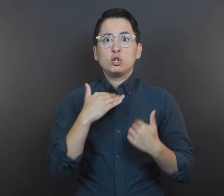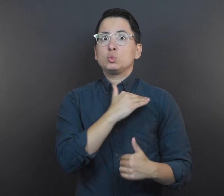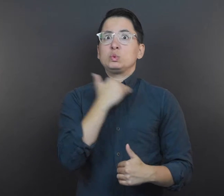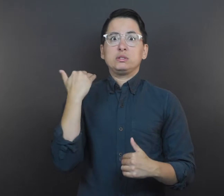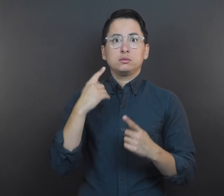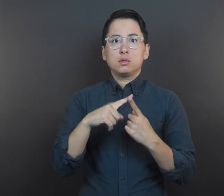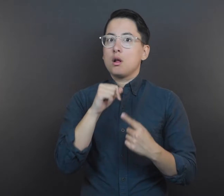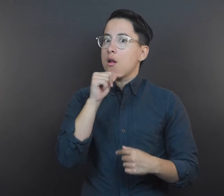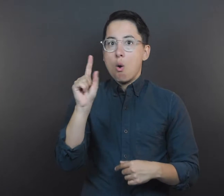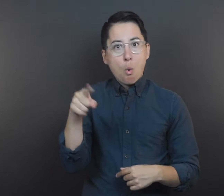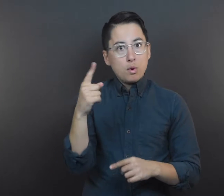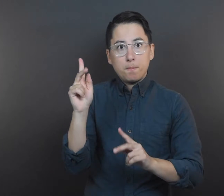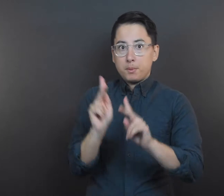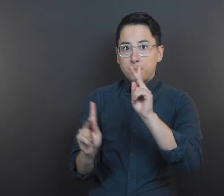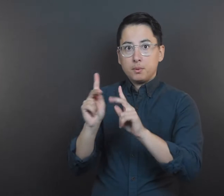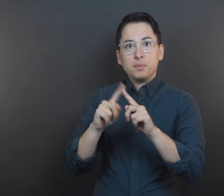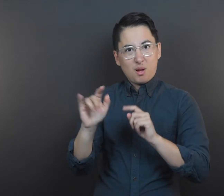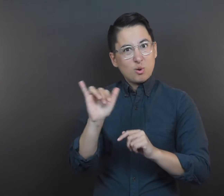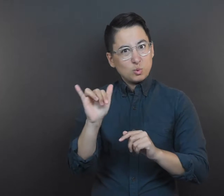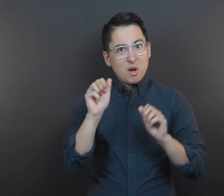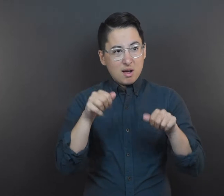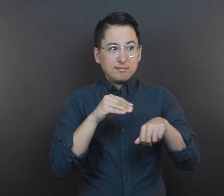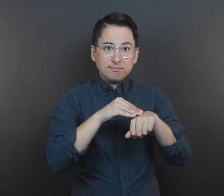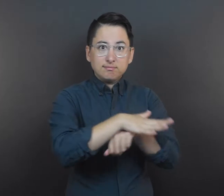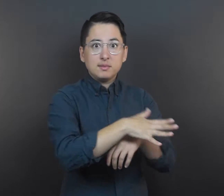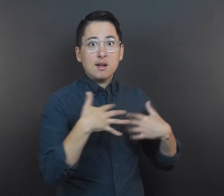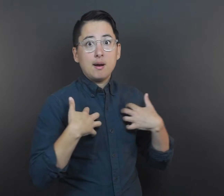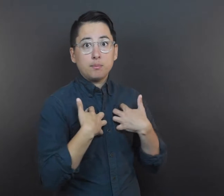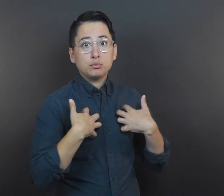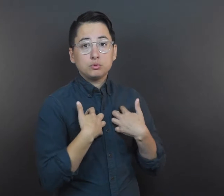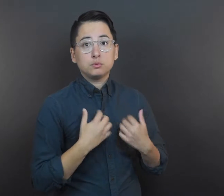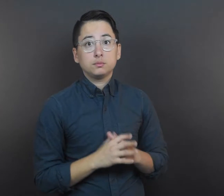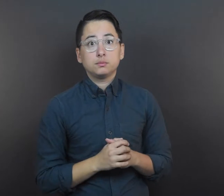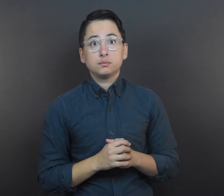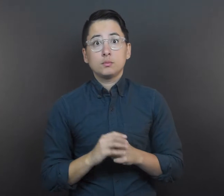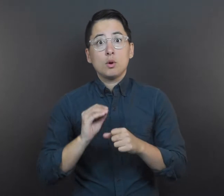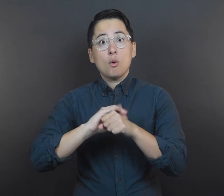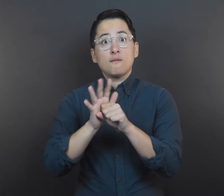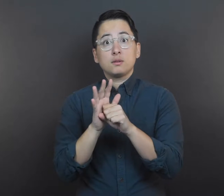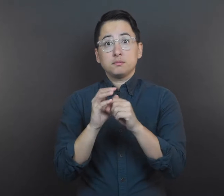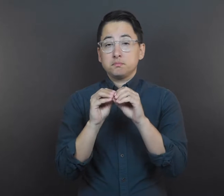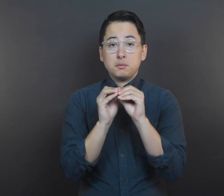It poses a risk to not only people, but to animals as well.